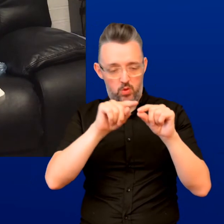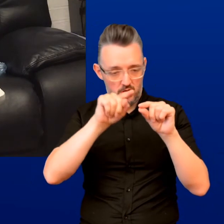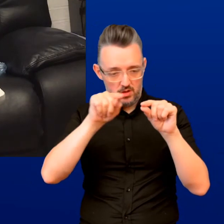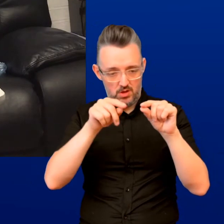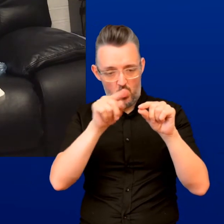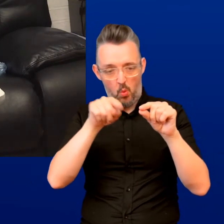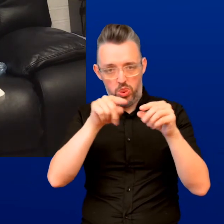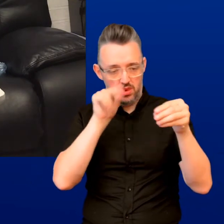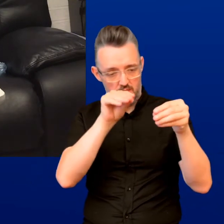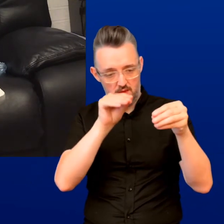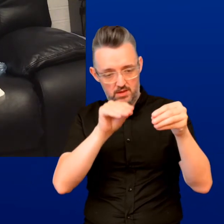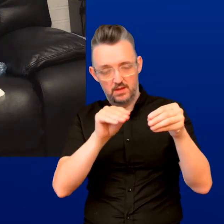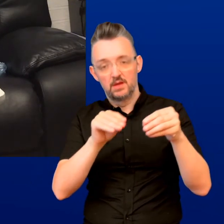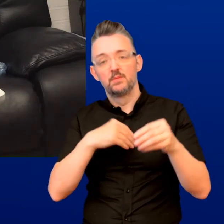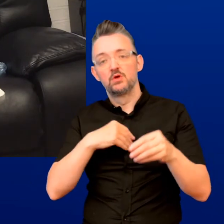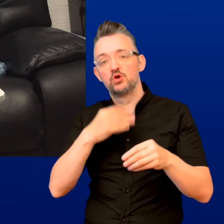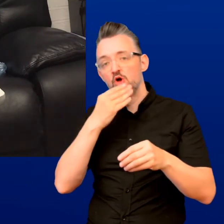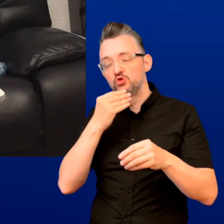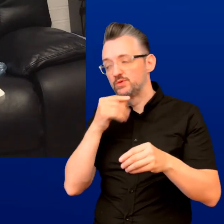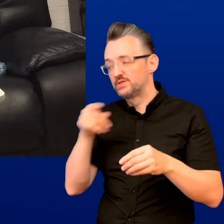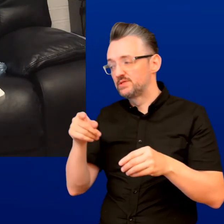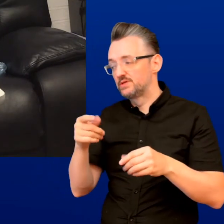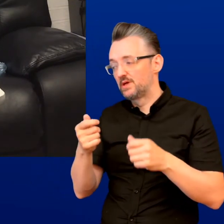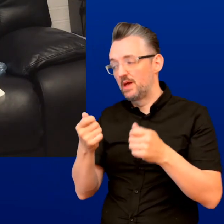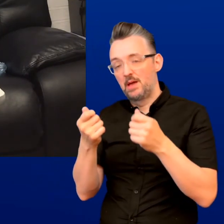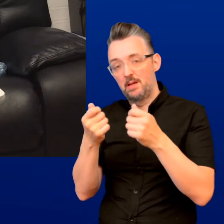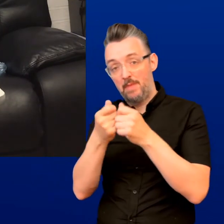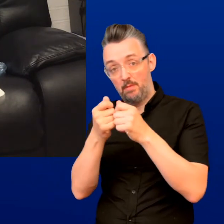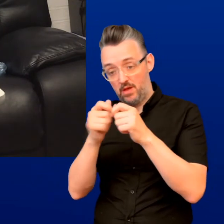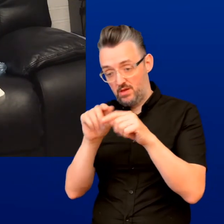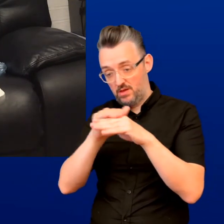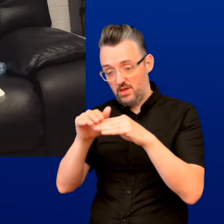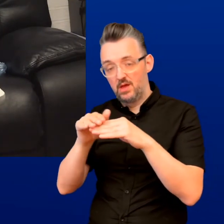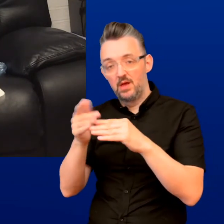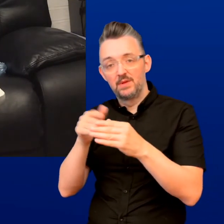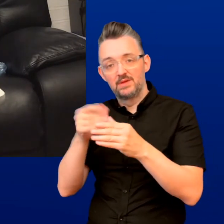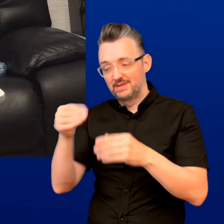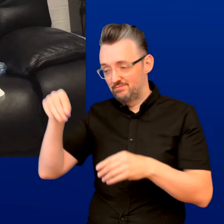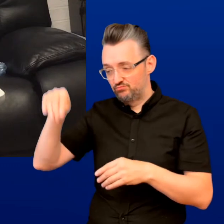I've used the edge of a piece of paper and just printed and